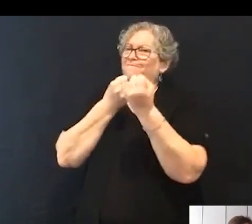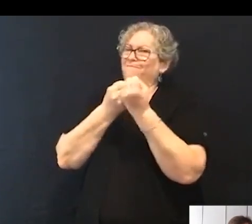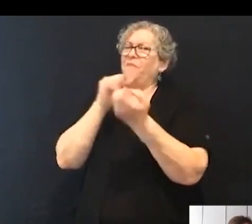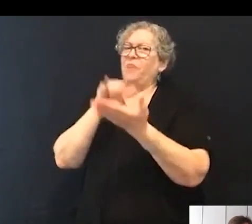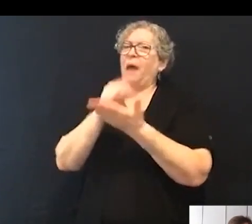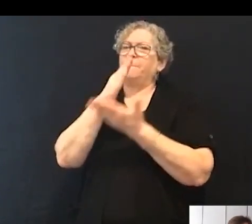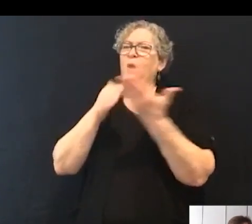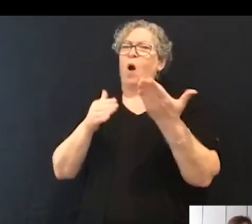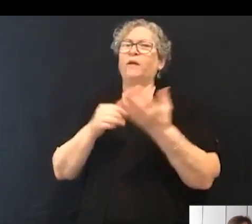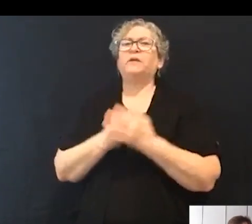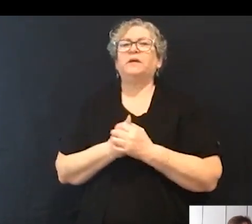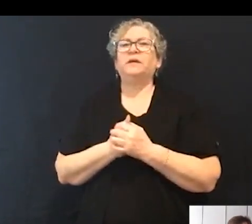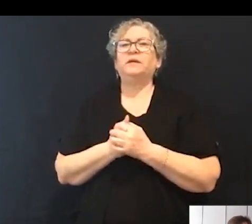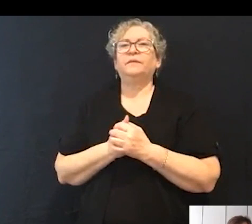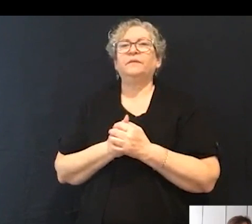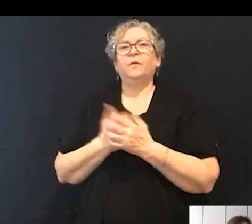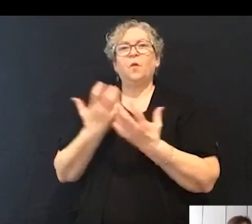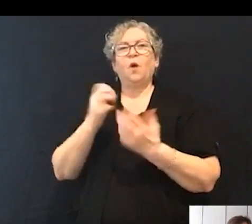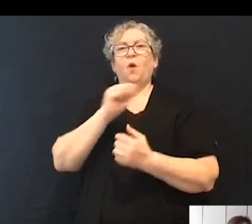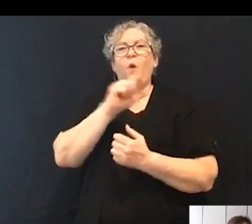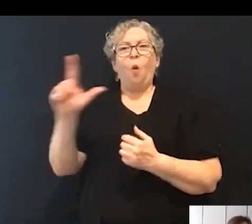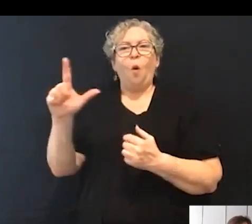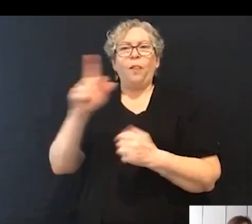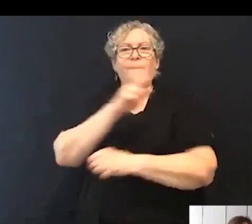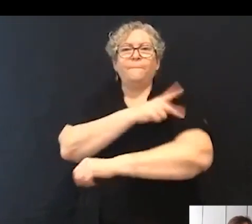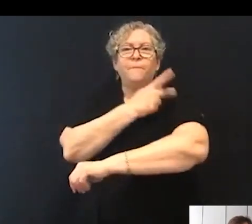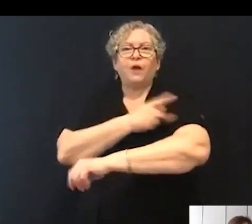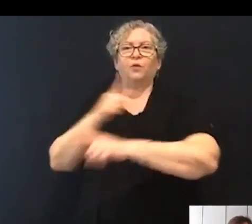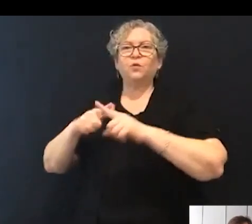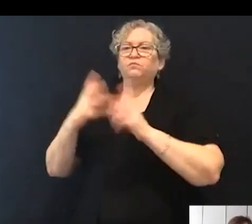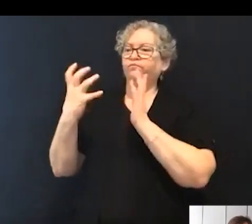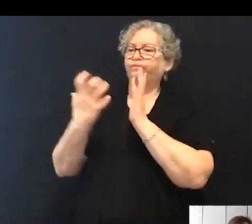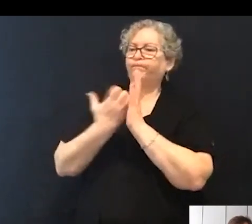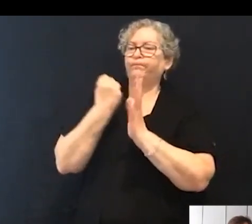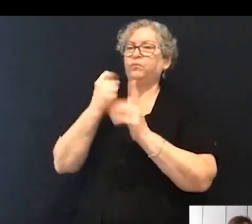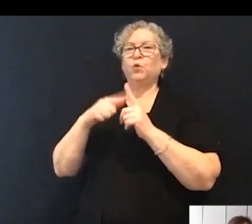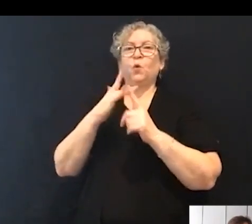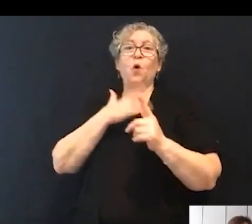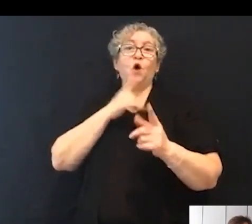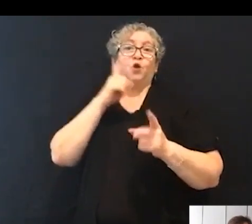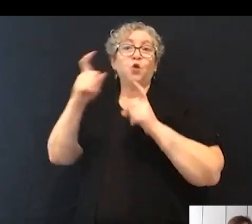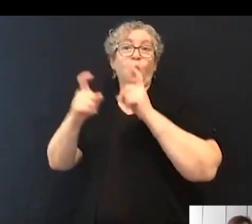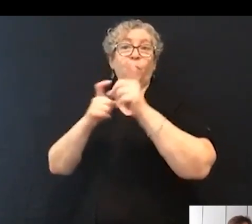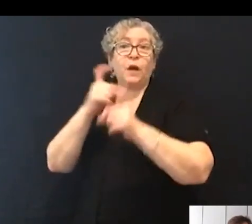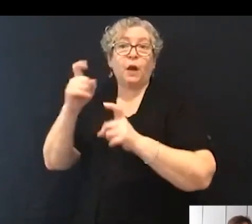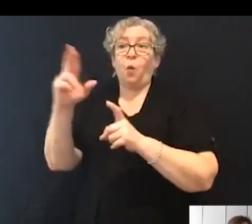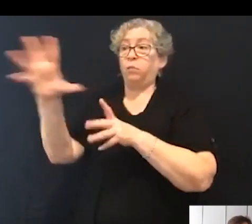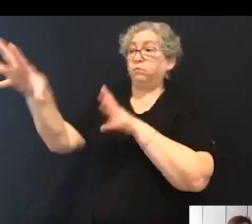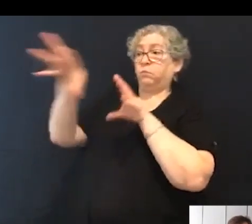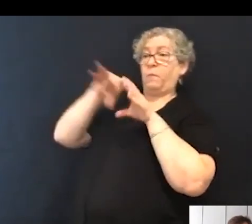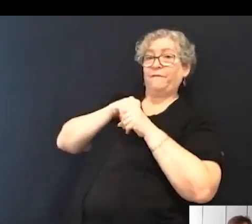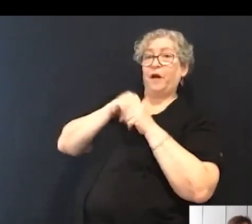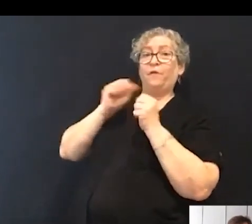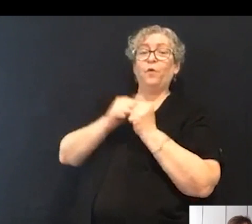that all our patients get the opportunity to donate or to participate in a skin biopsy program.